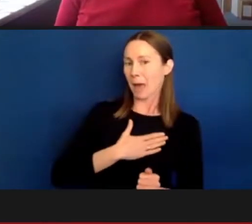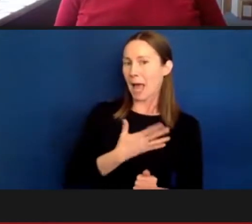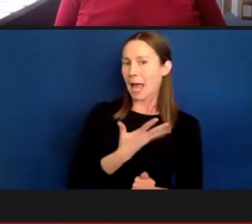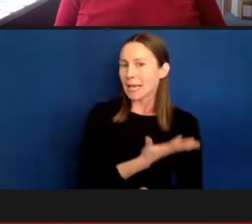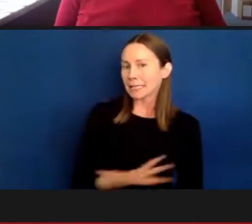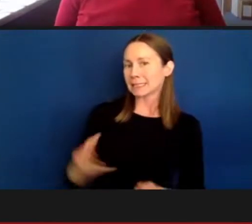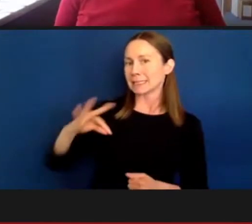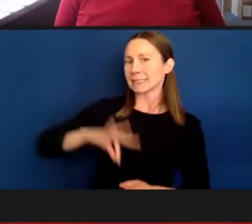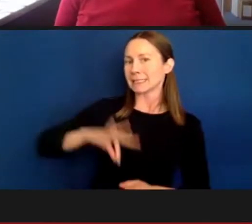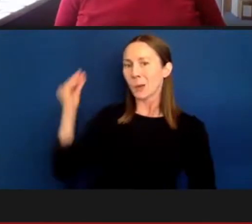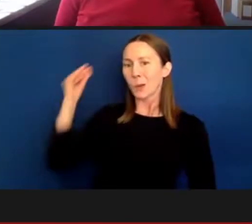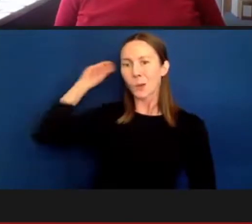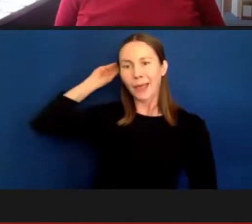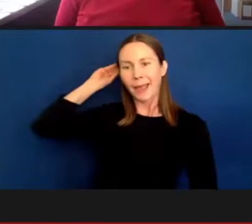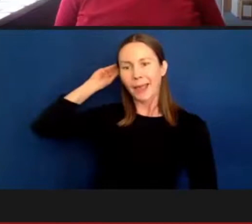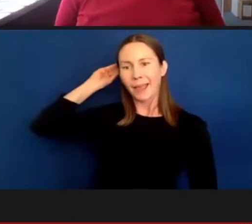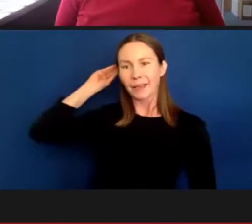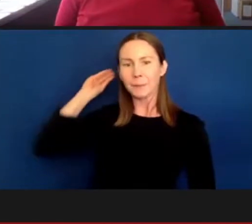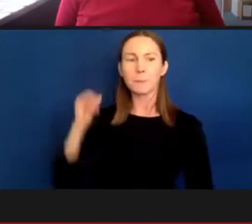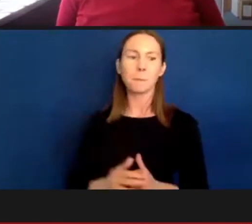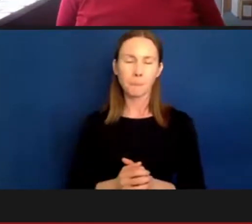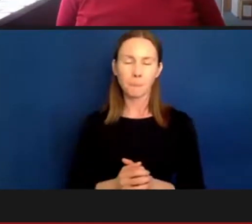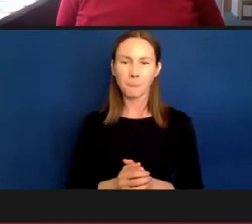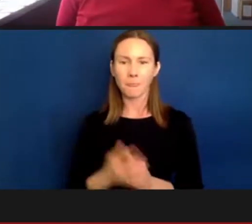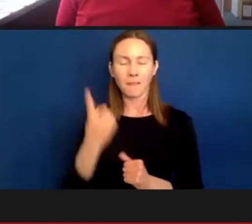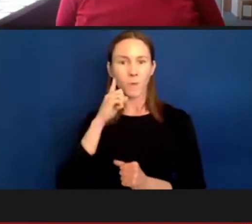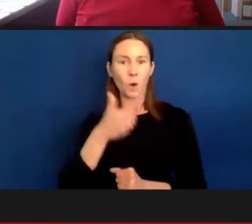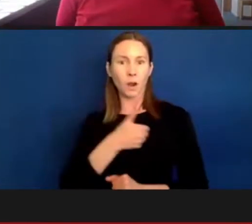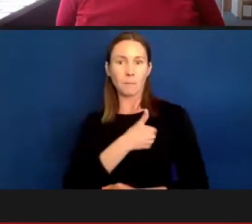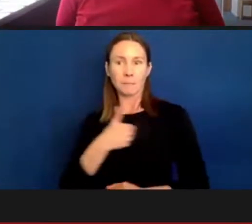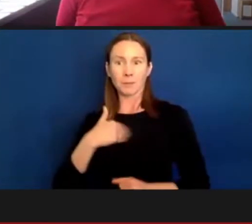items for members in the audience here.